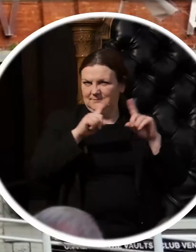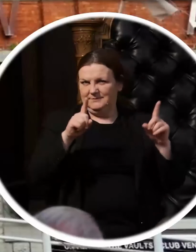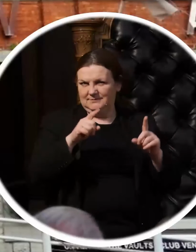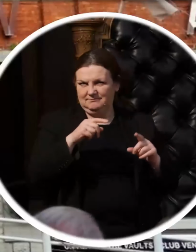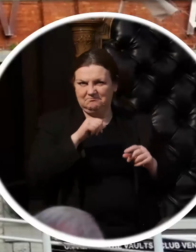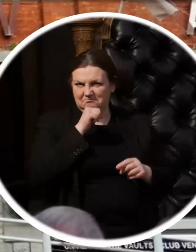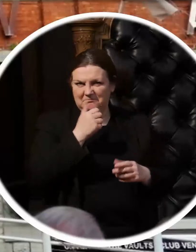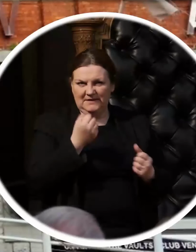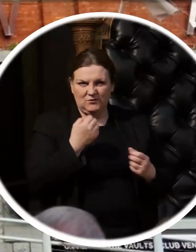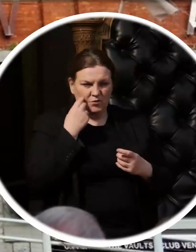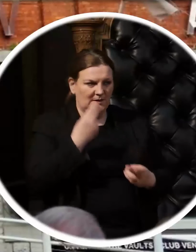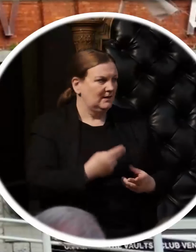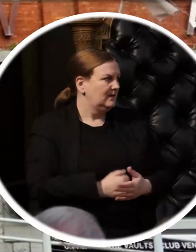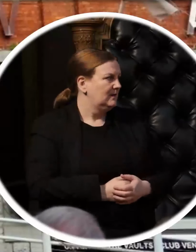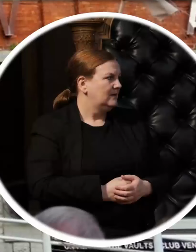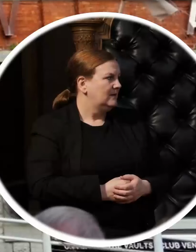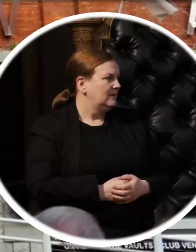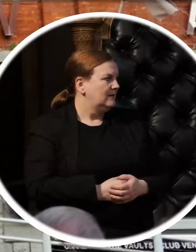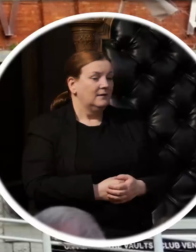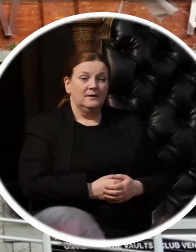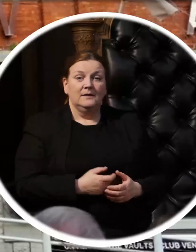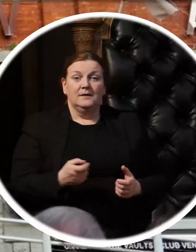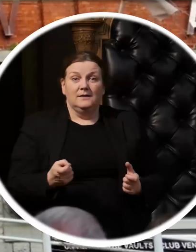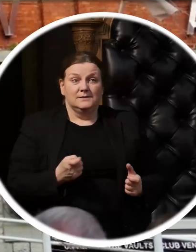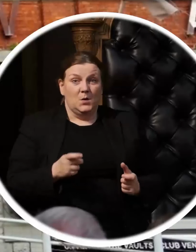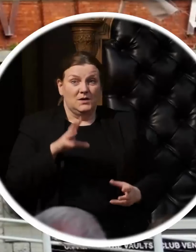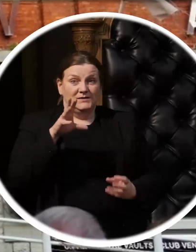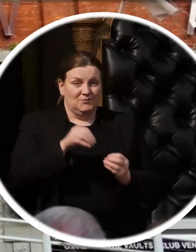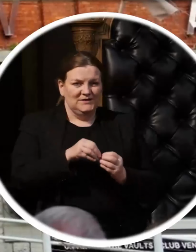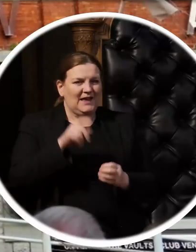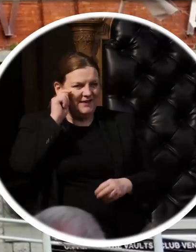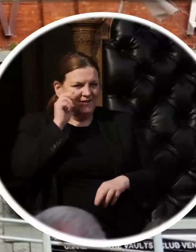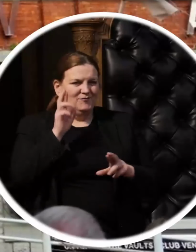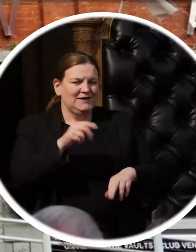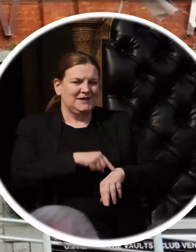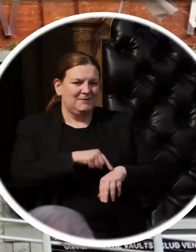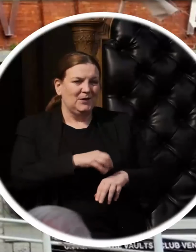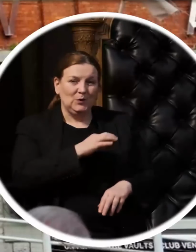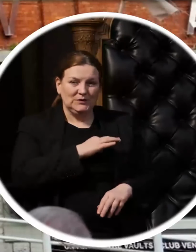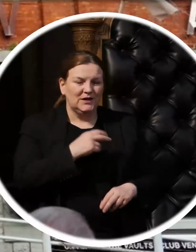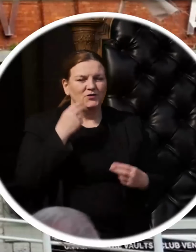And so I will summarise. I think I've kept on time, which is good. I'm usually a waffler.